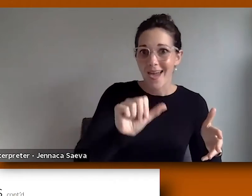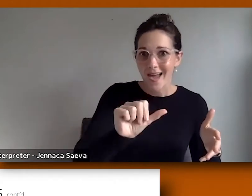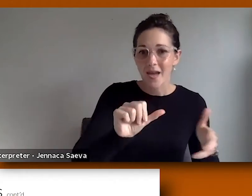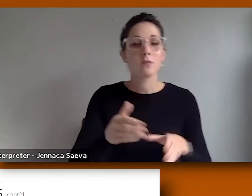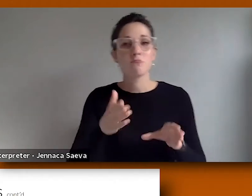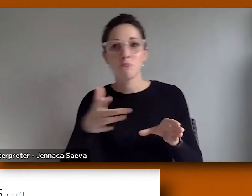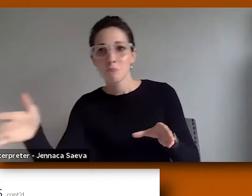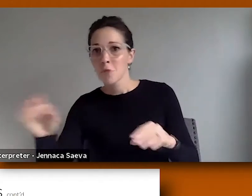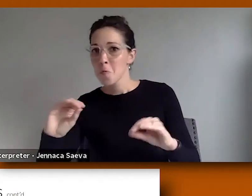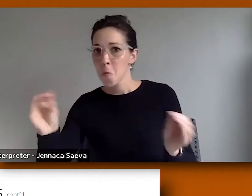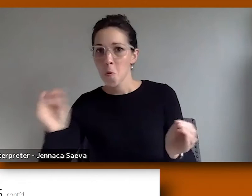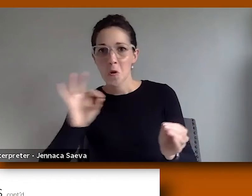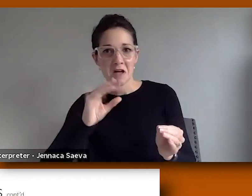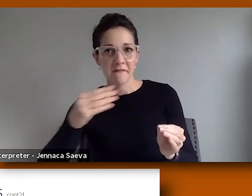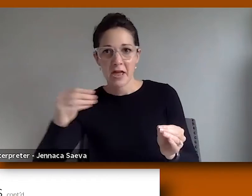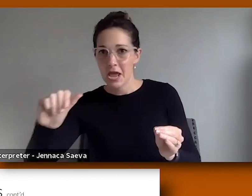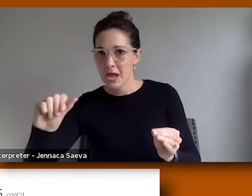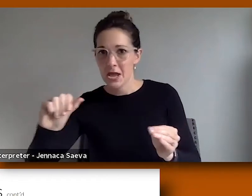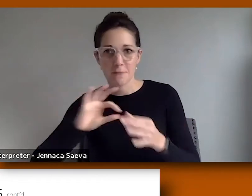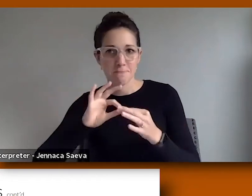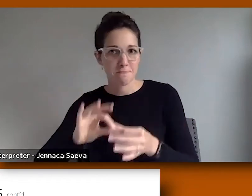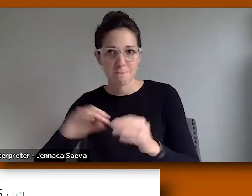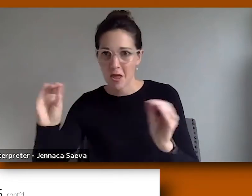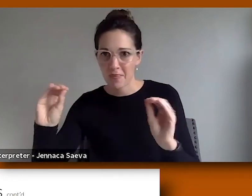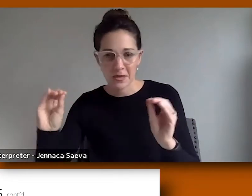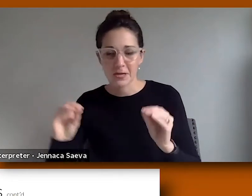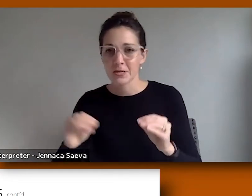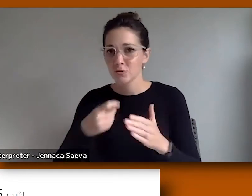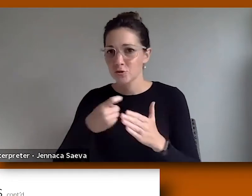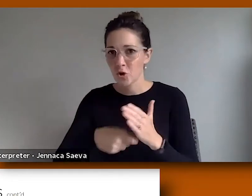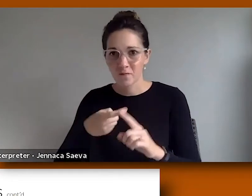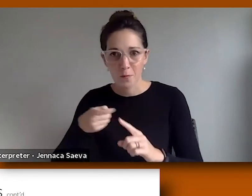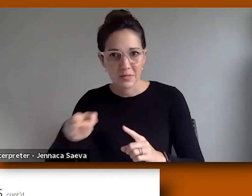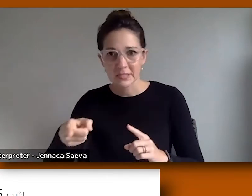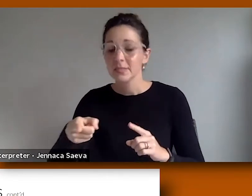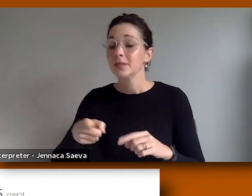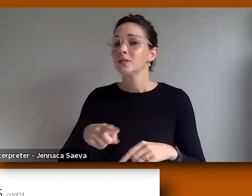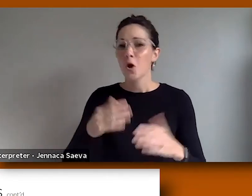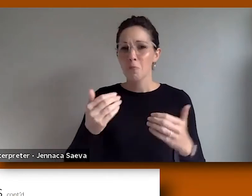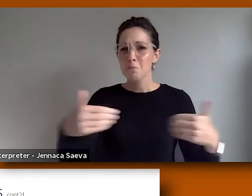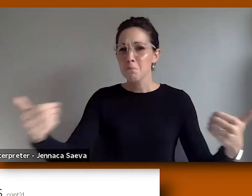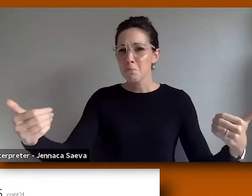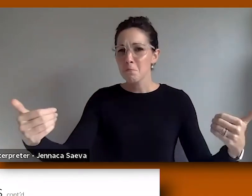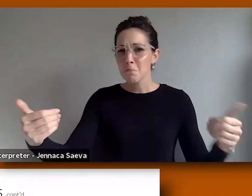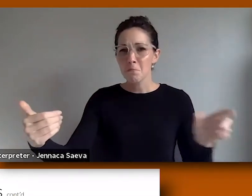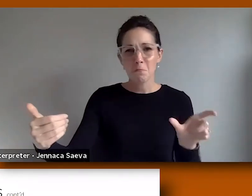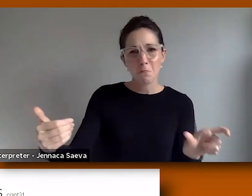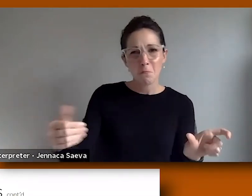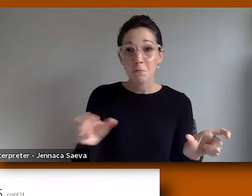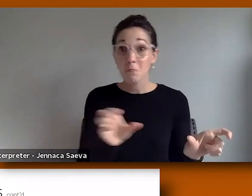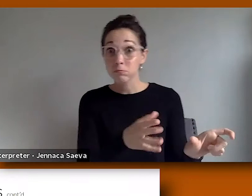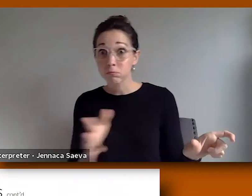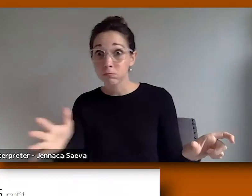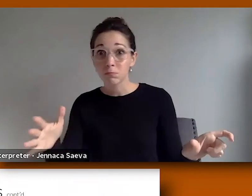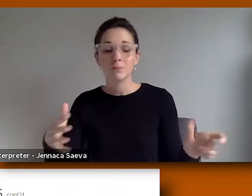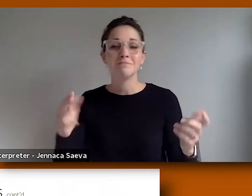that doesn't have F&A associated with it. It's a pretty easy distinction to make, but it's just important to know that that